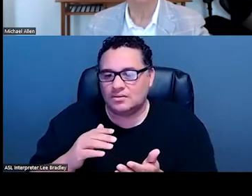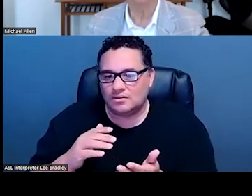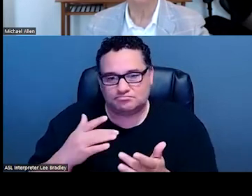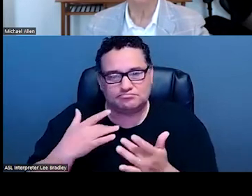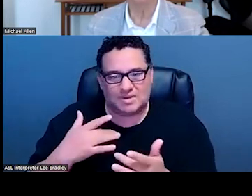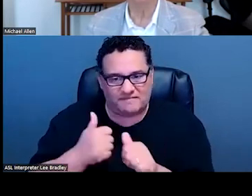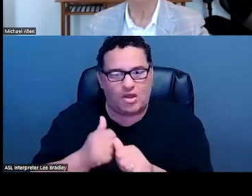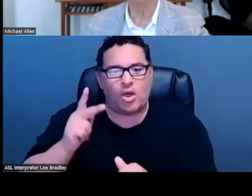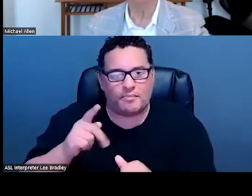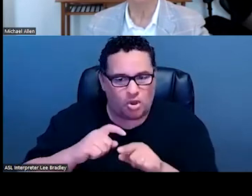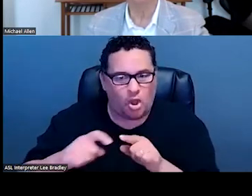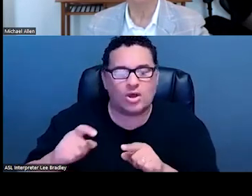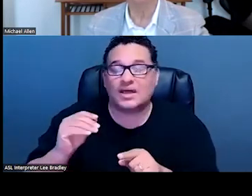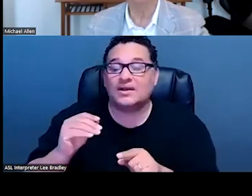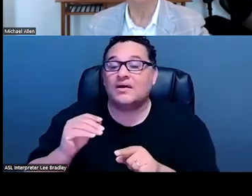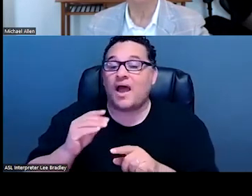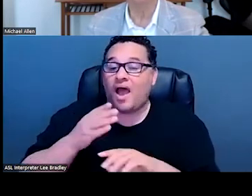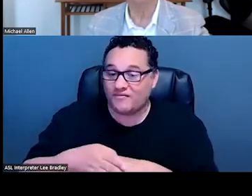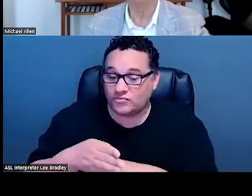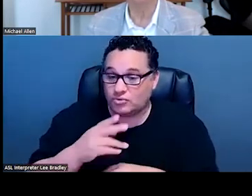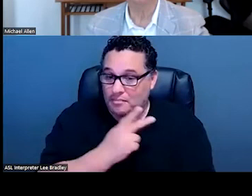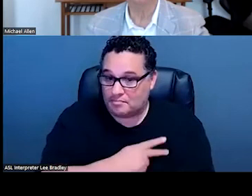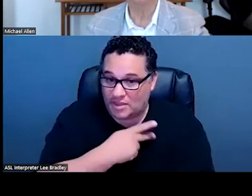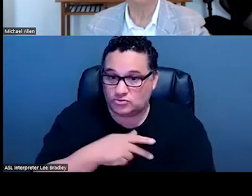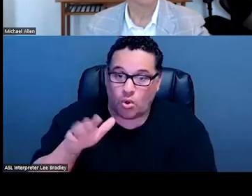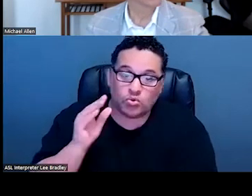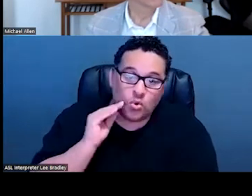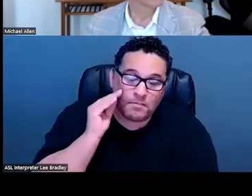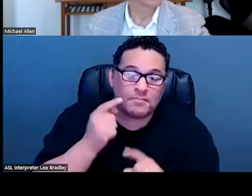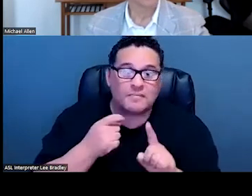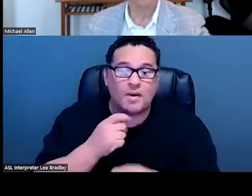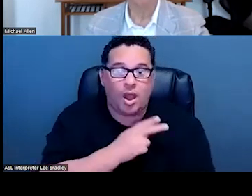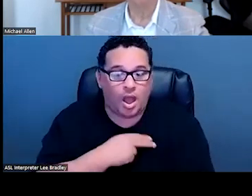UP AFTER THE PATIENT GOES HOME FROM THE HOSPITAL. AFTER THE HOME GOES HOME FROM THE EMERGENCY